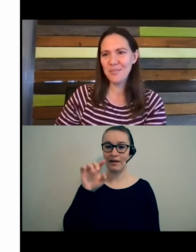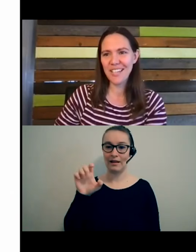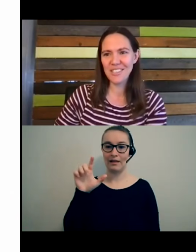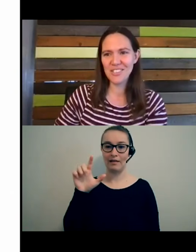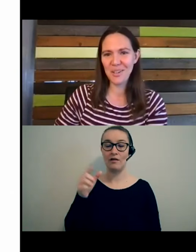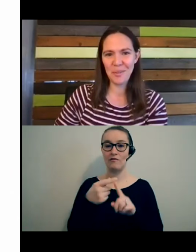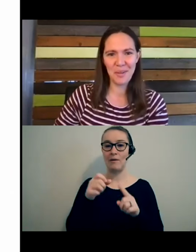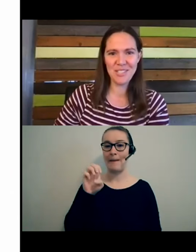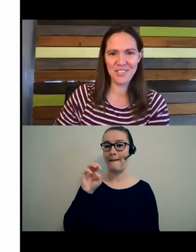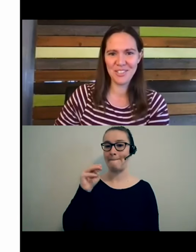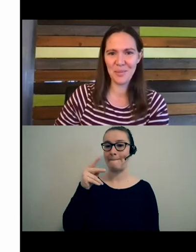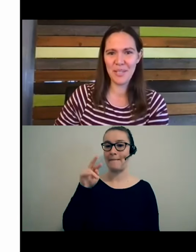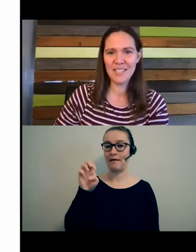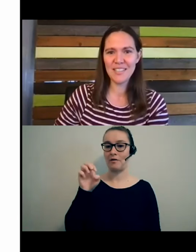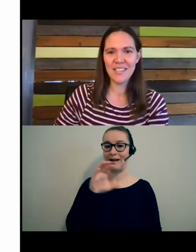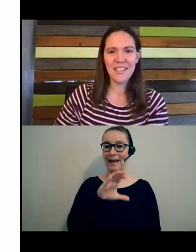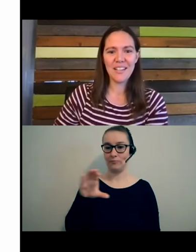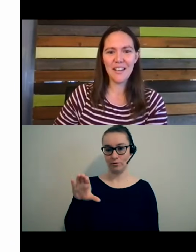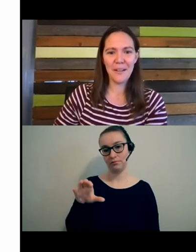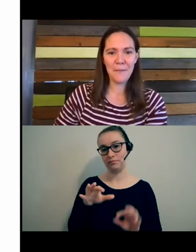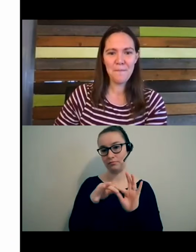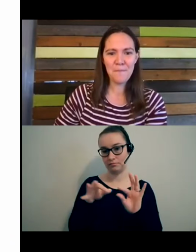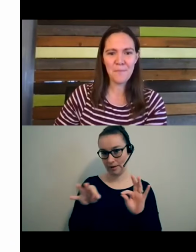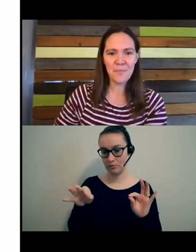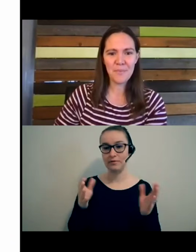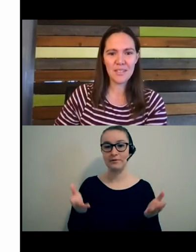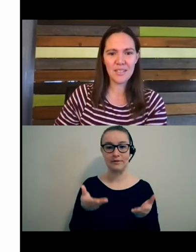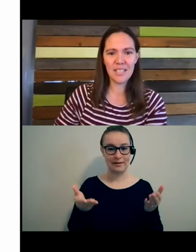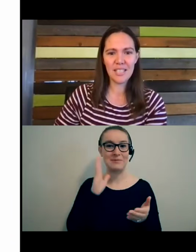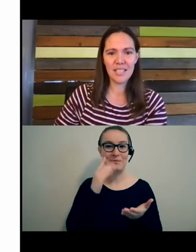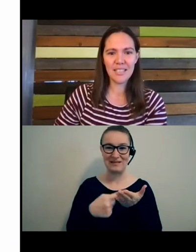we're gonna actually talk about them in just a little bit.